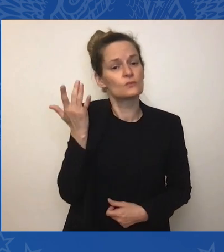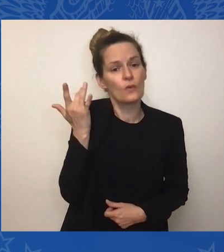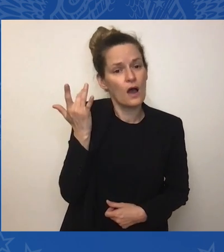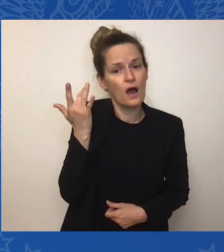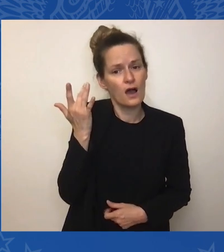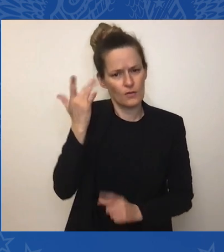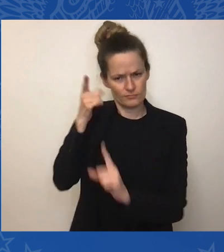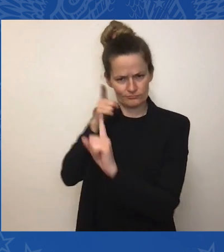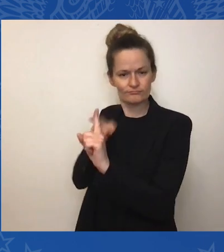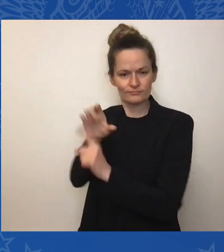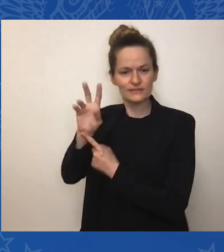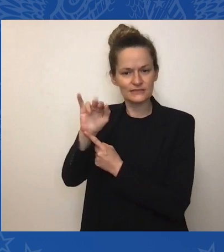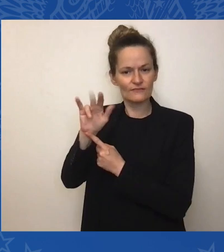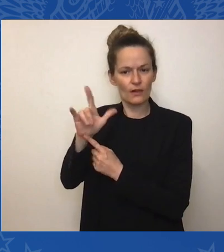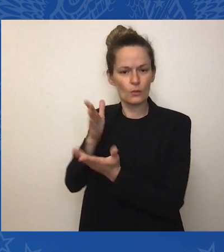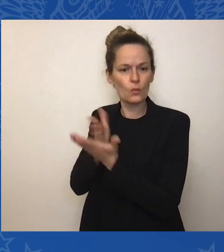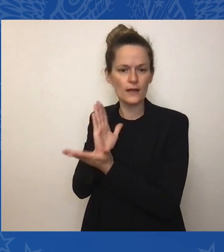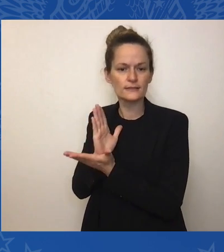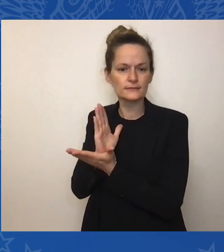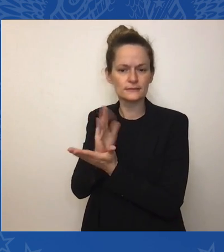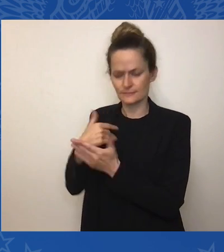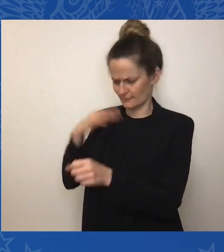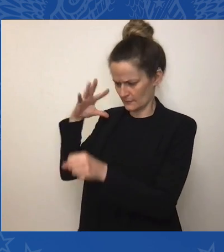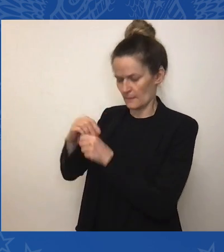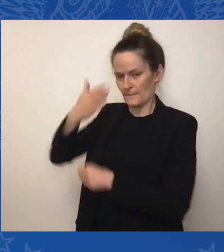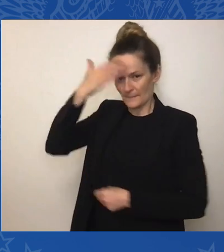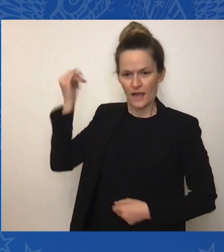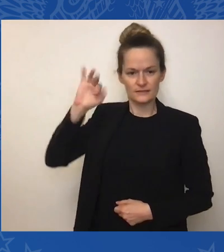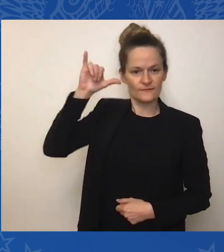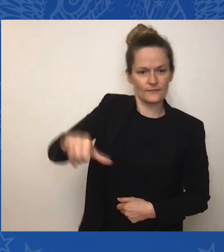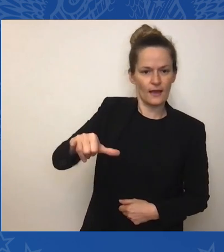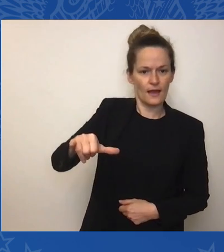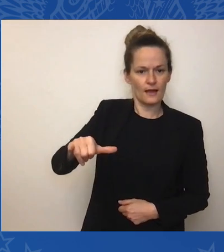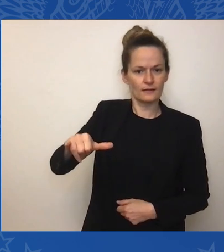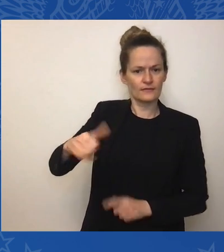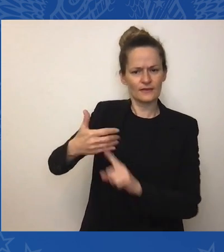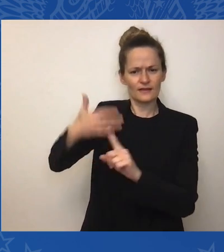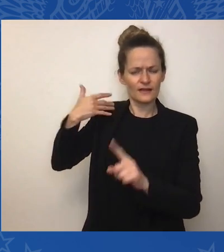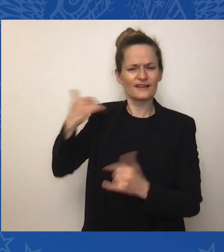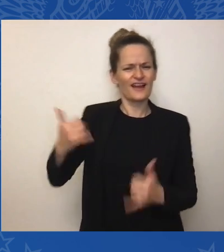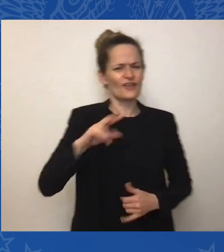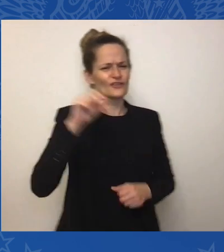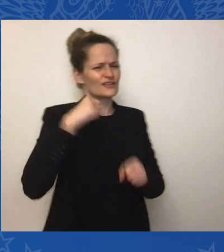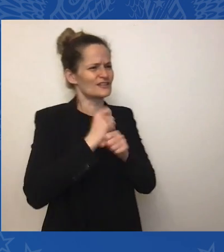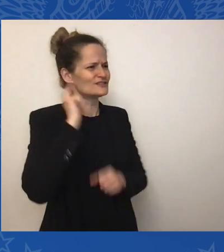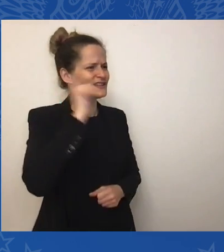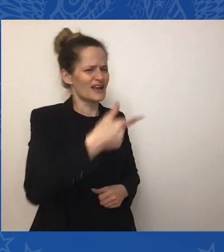And then, nearly four years later, a mob of insurrectionists stormed the Capitol --